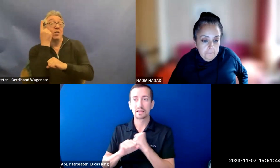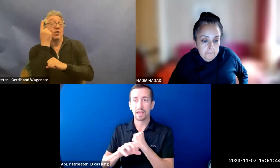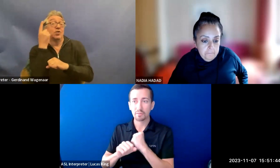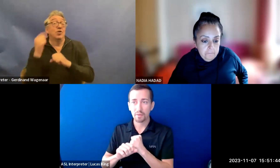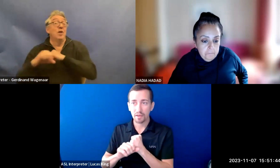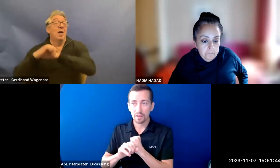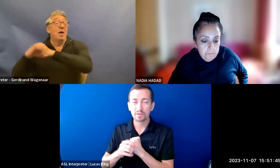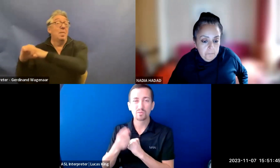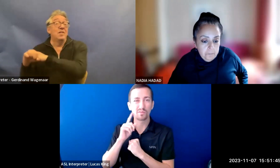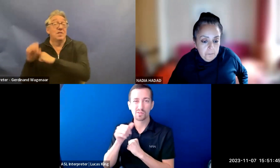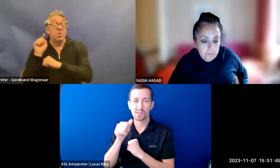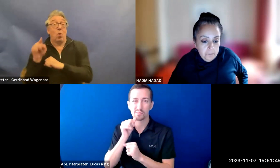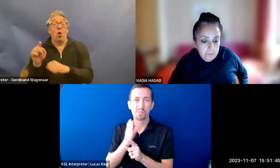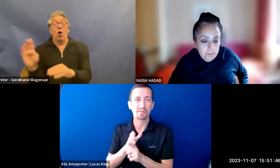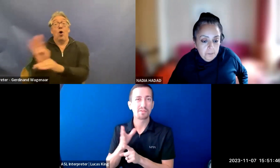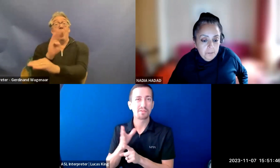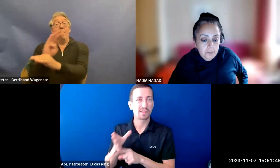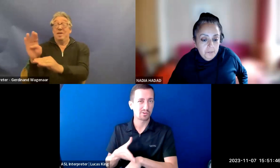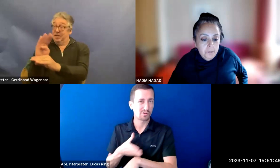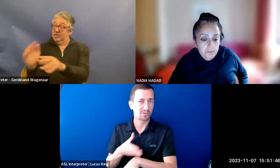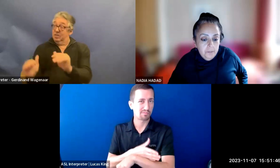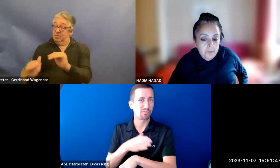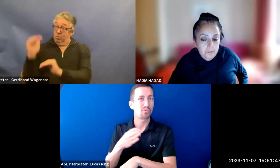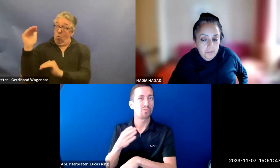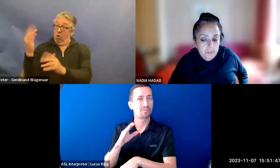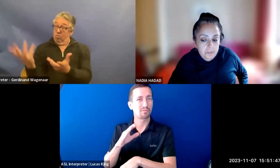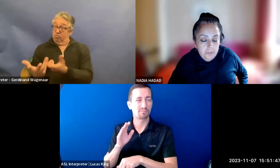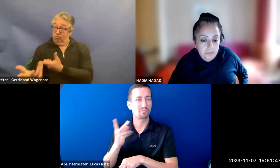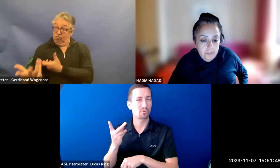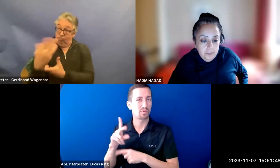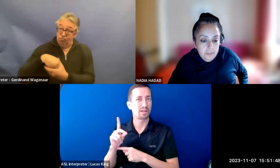to improve employability of young Persons with Disabilities.